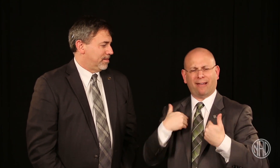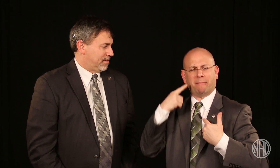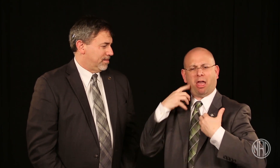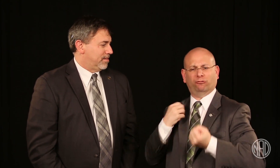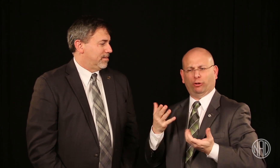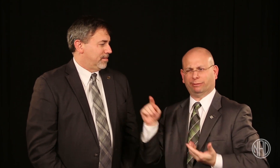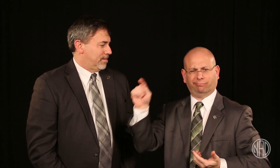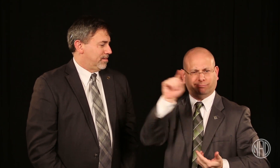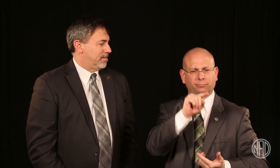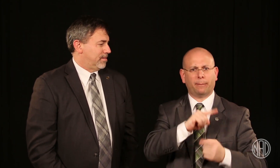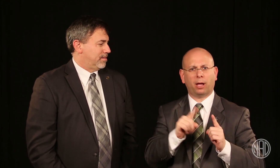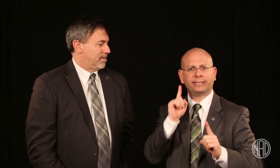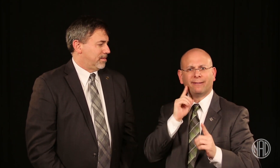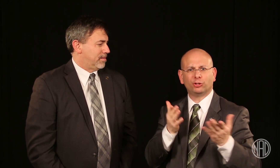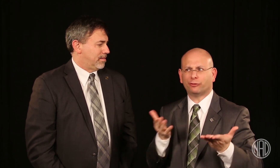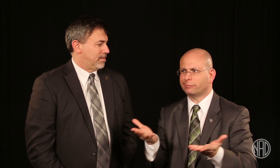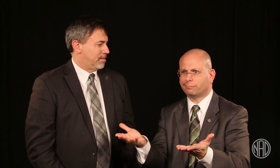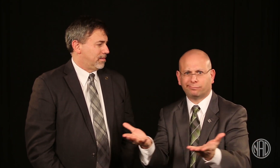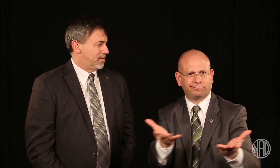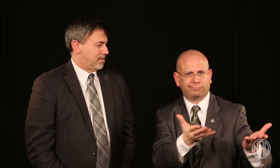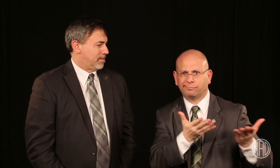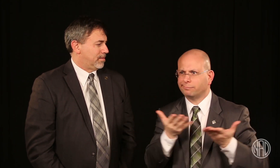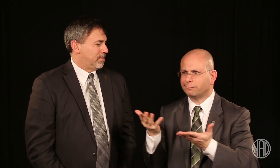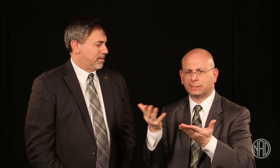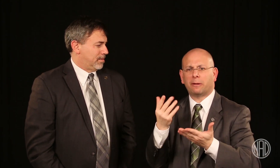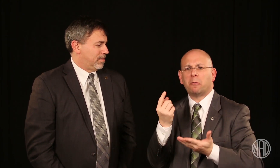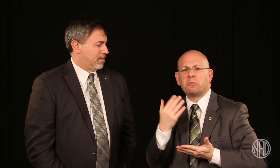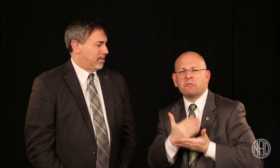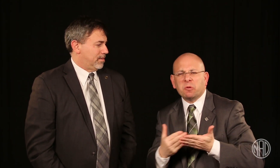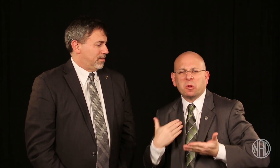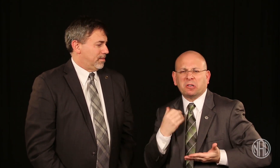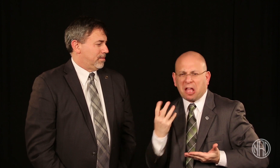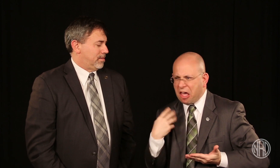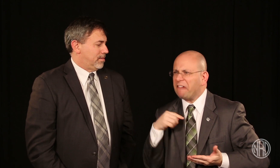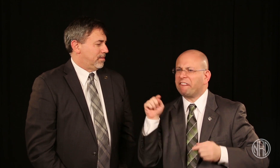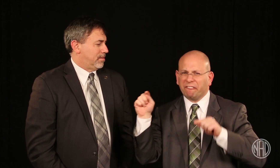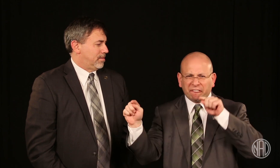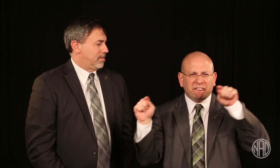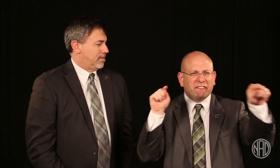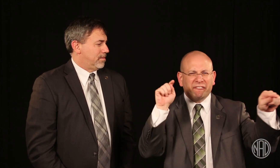Most states have mental health services available but not specifically for deaf people. A few states have mental health services designed for deaf people